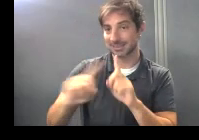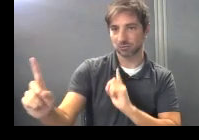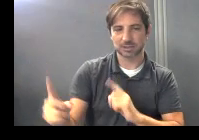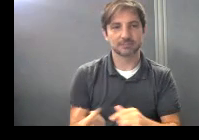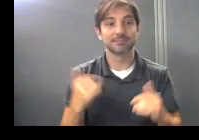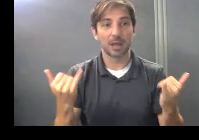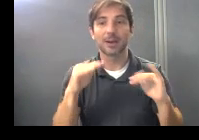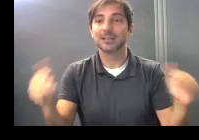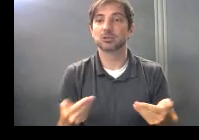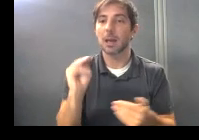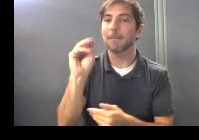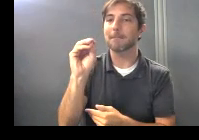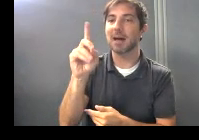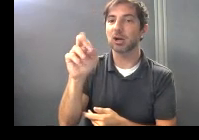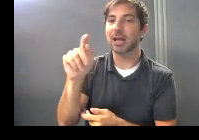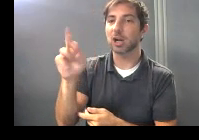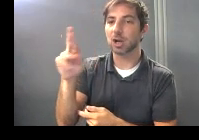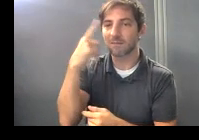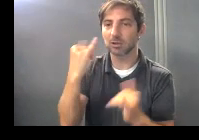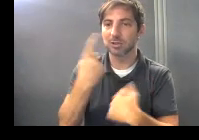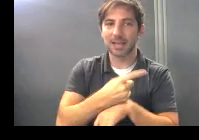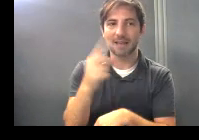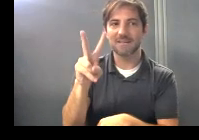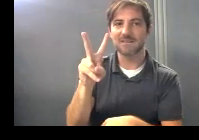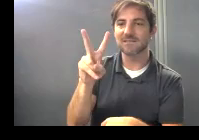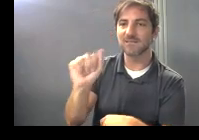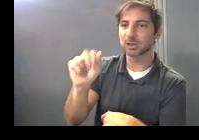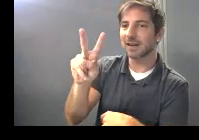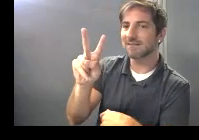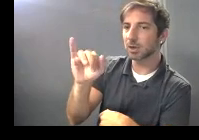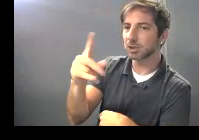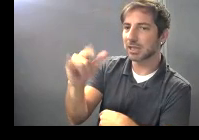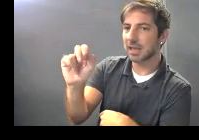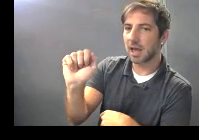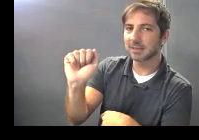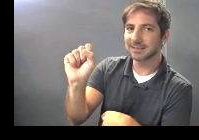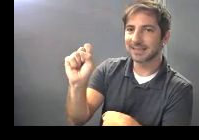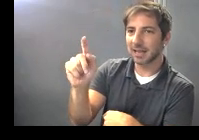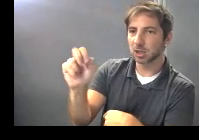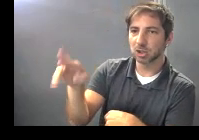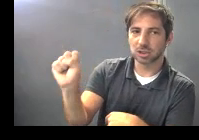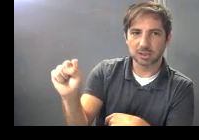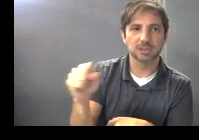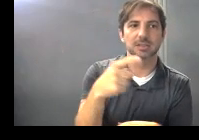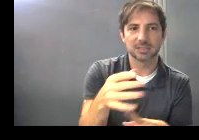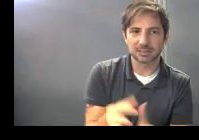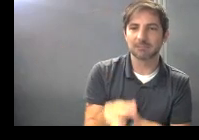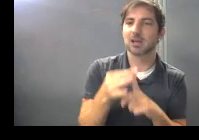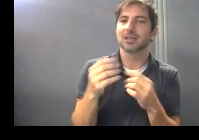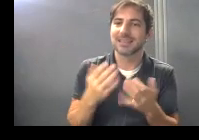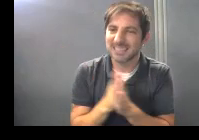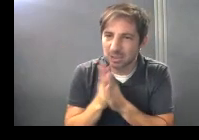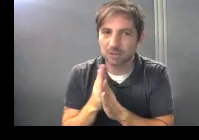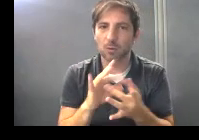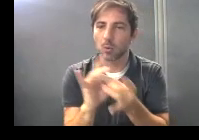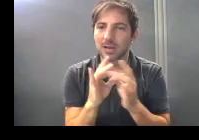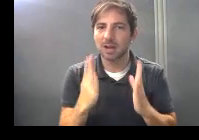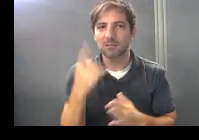FOR TODAY, VIRGINIA SANDERS. THE SPECIAL INITIATIVES COORDINATOR FOR THE